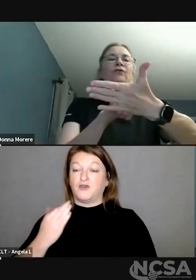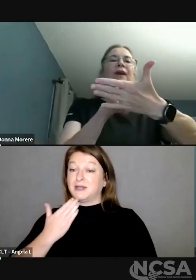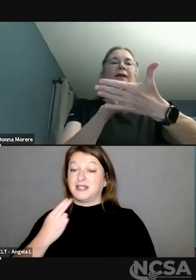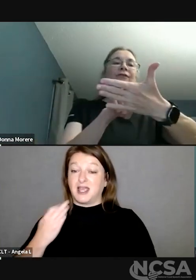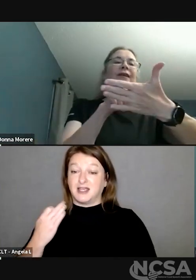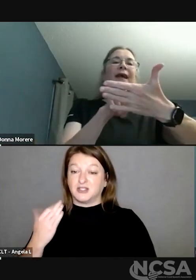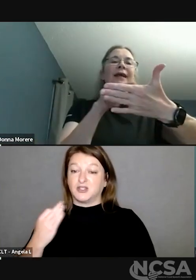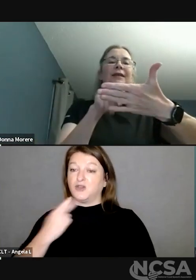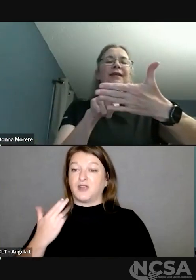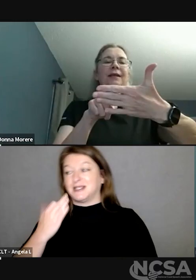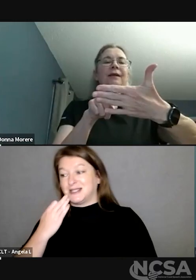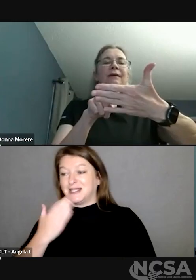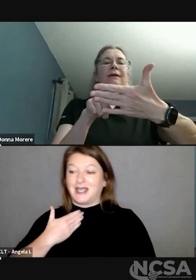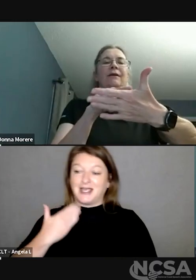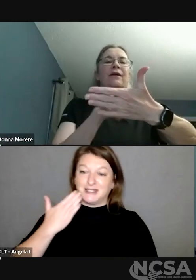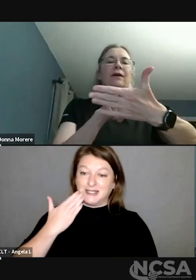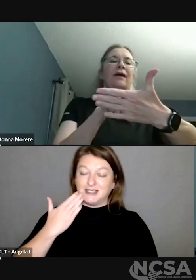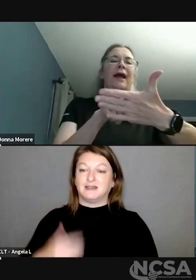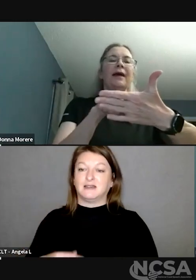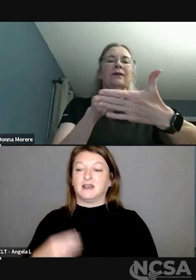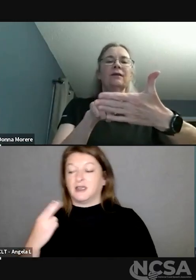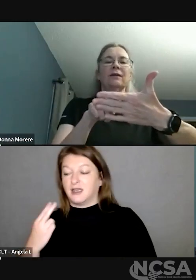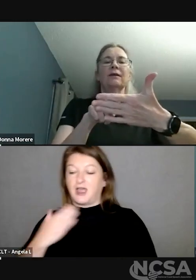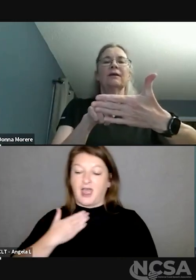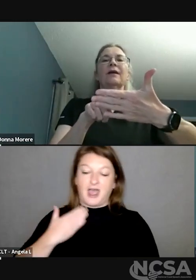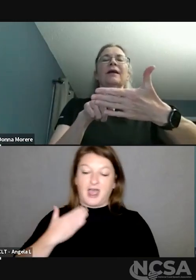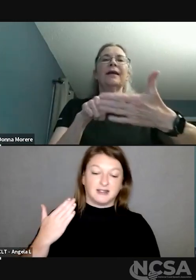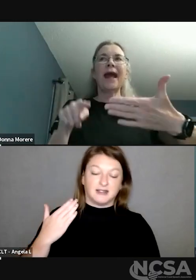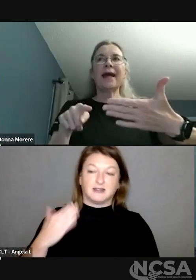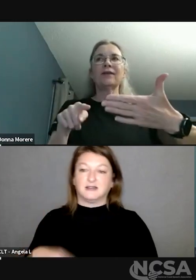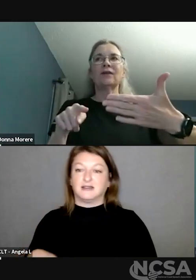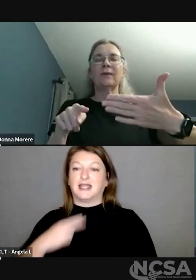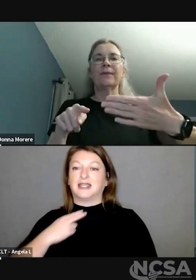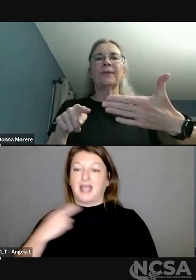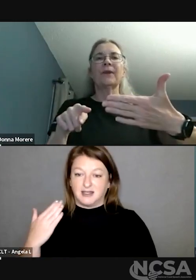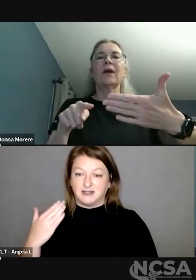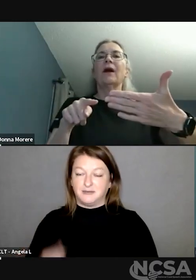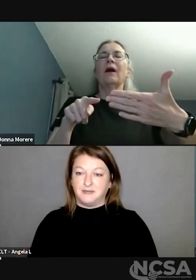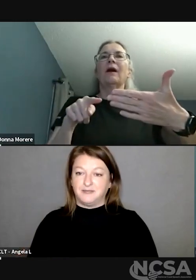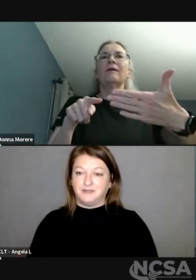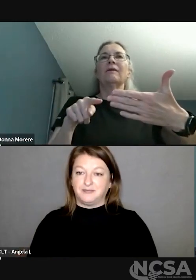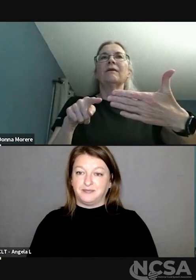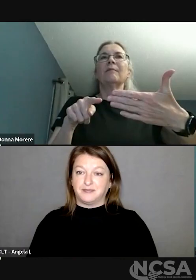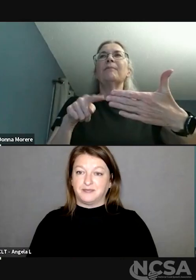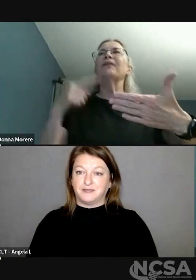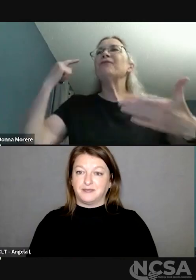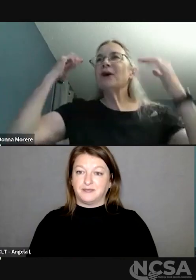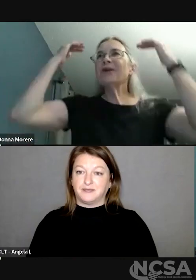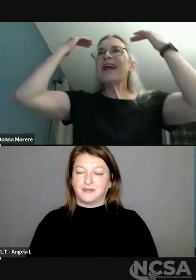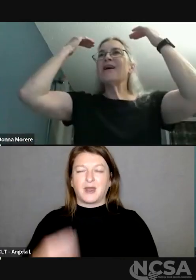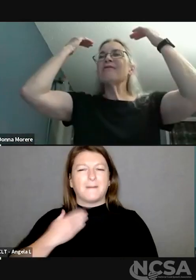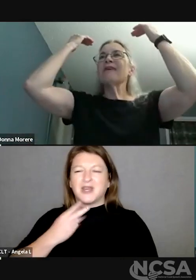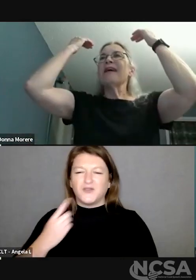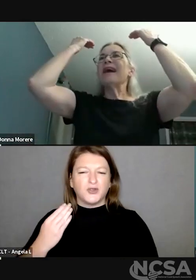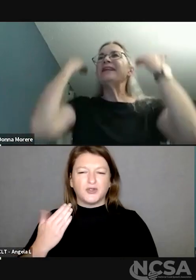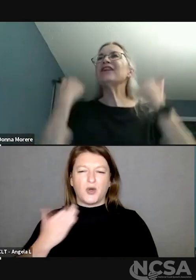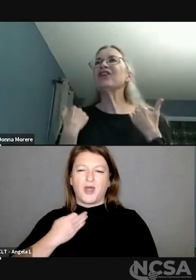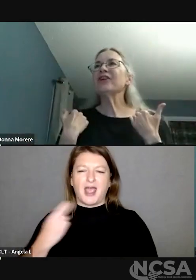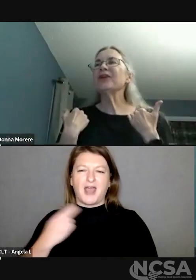So you've got /c/ /a/ /t/ /k/ /ah/ /t/ /kat/ but if you don't have that dictionary